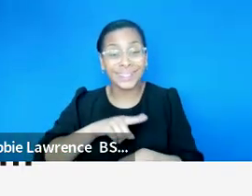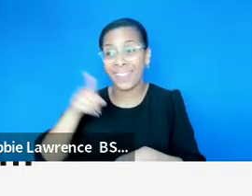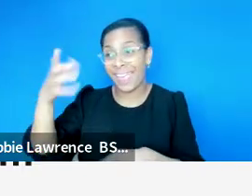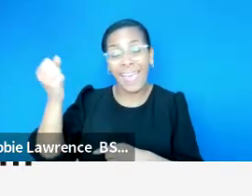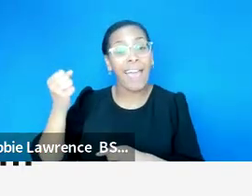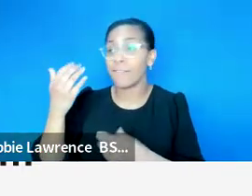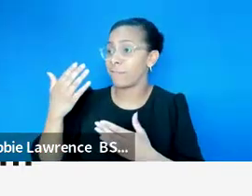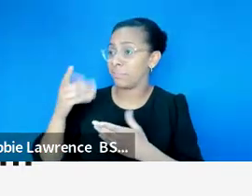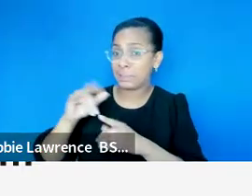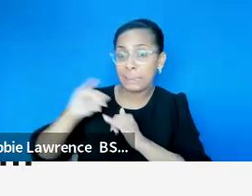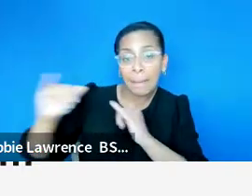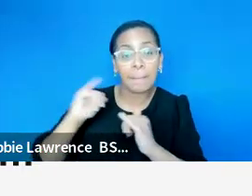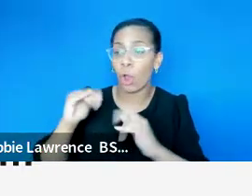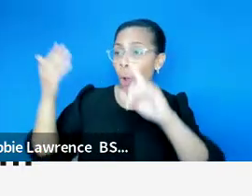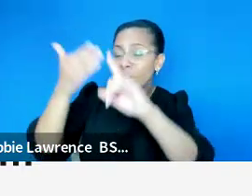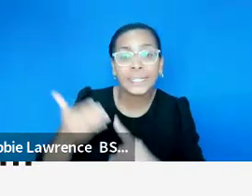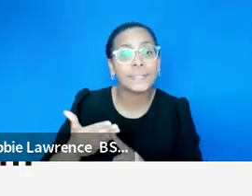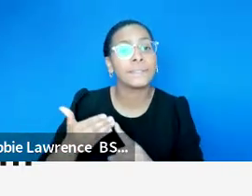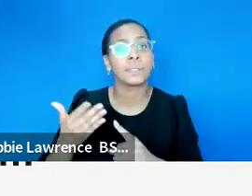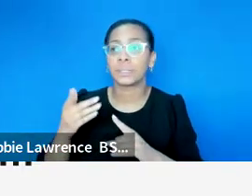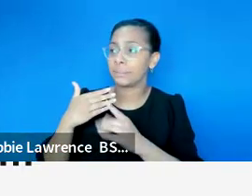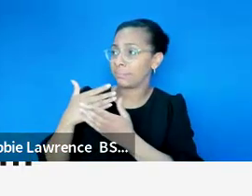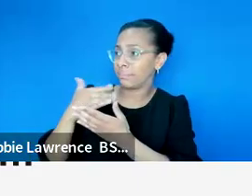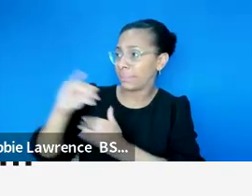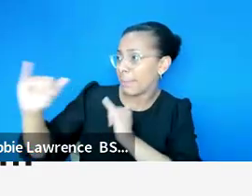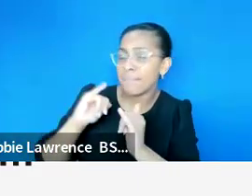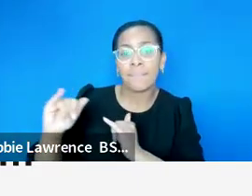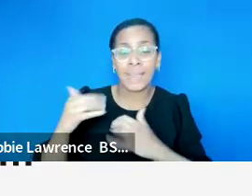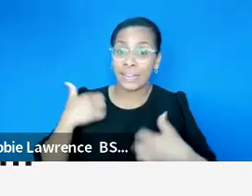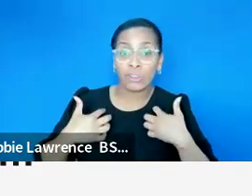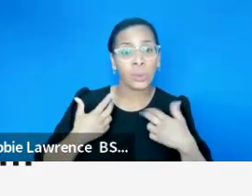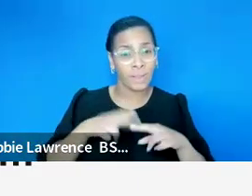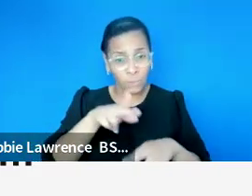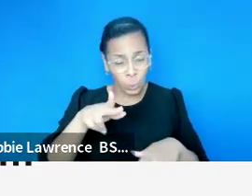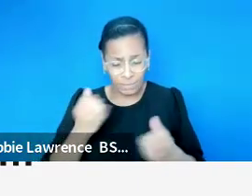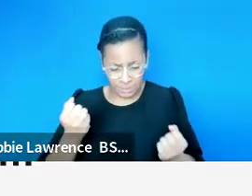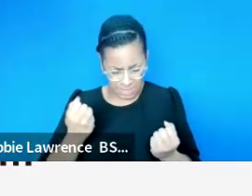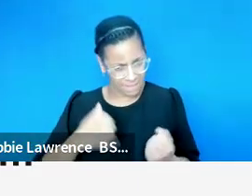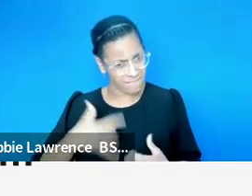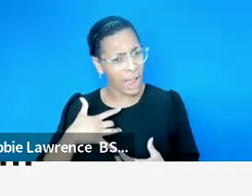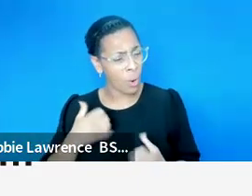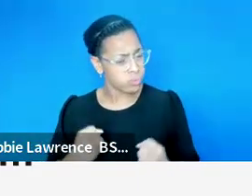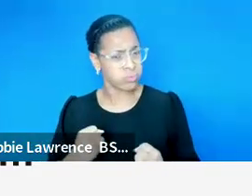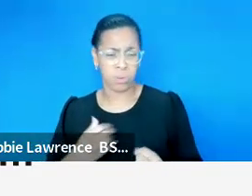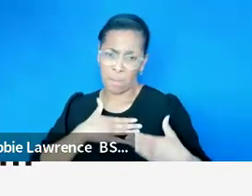you feel passionately about or that is an issue or that you think needs bringing to their attention,